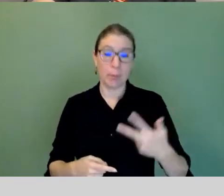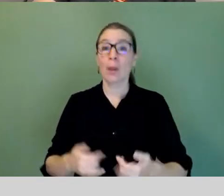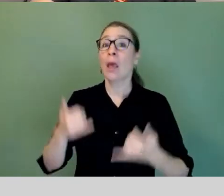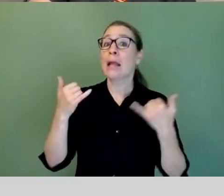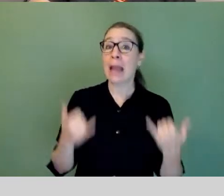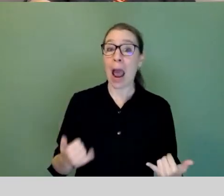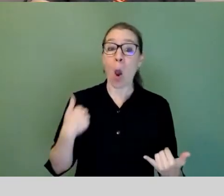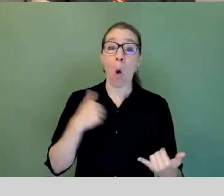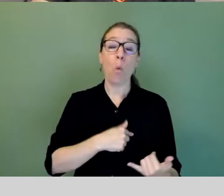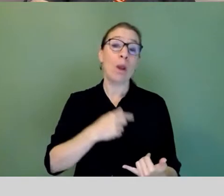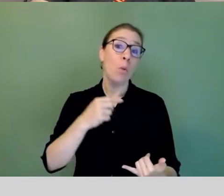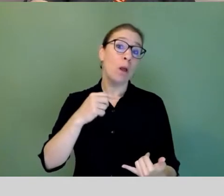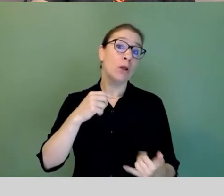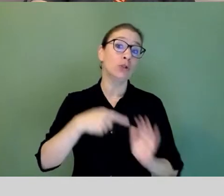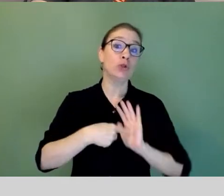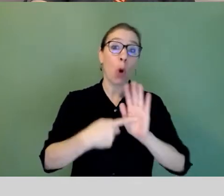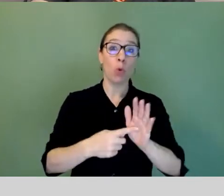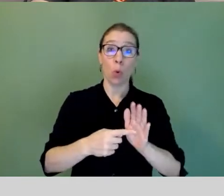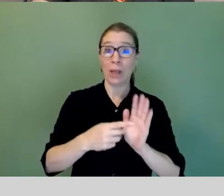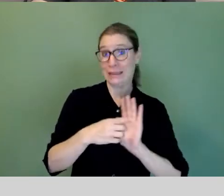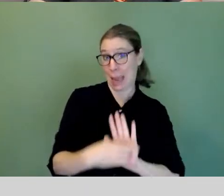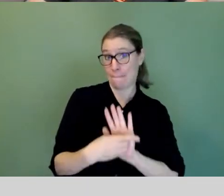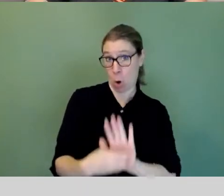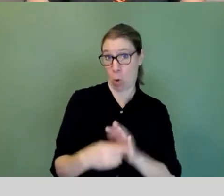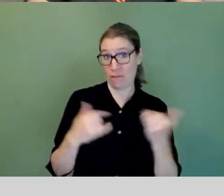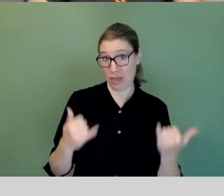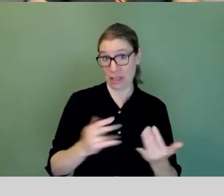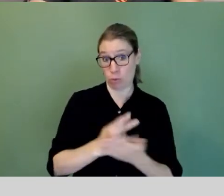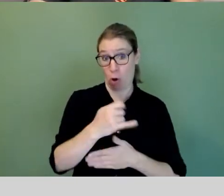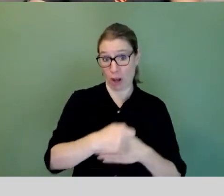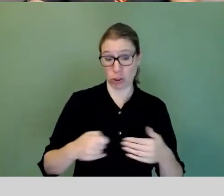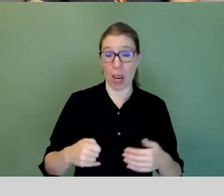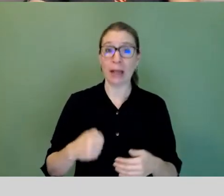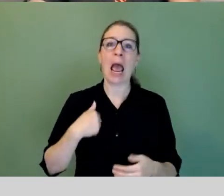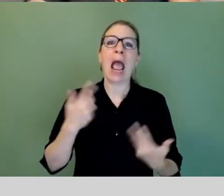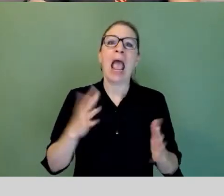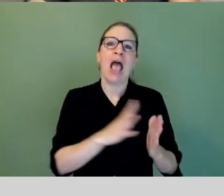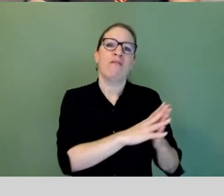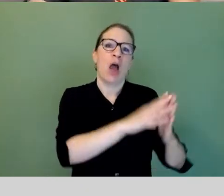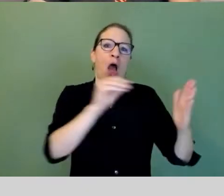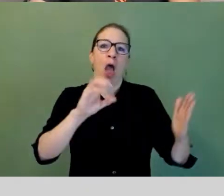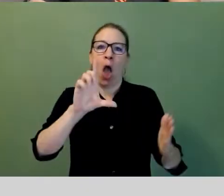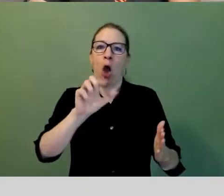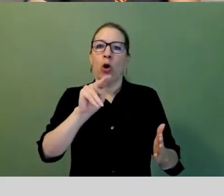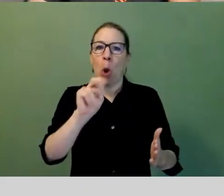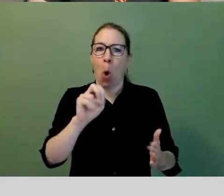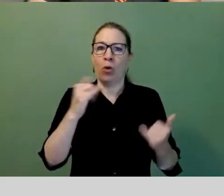And now we would see a demo of this project in my local. I've cloned this repository in my local.